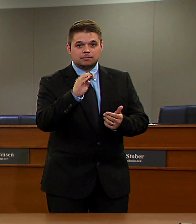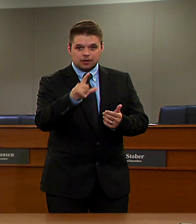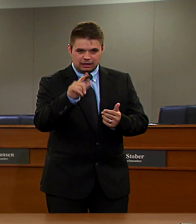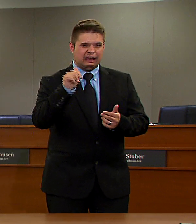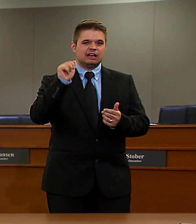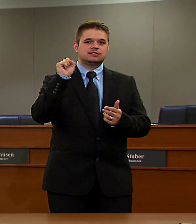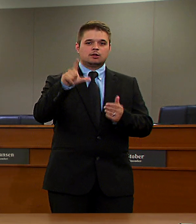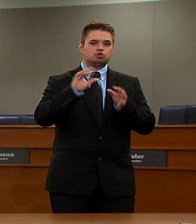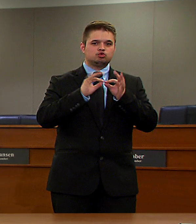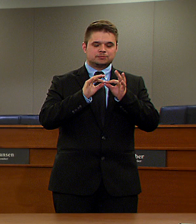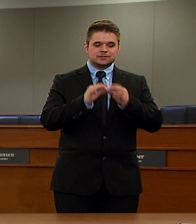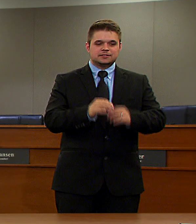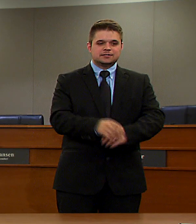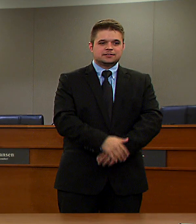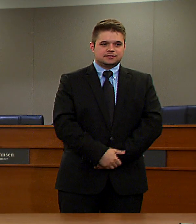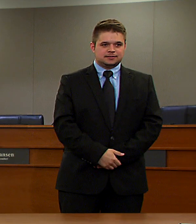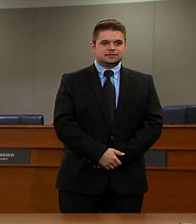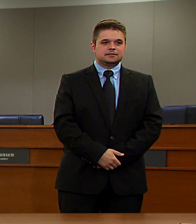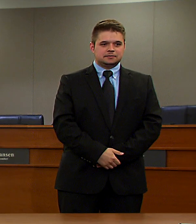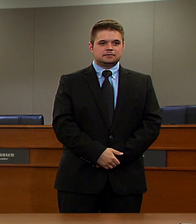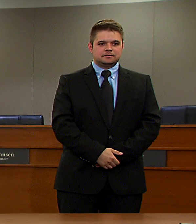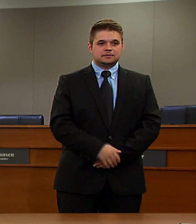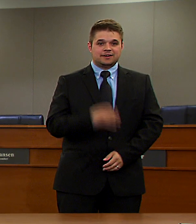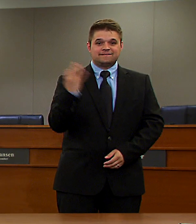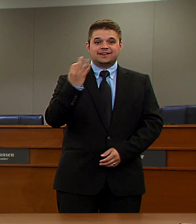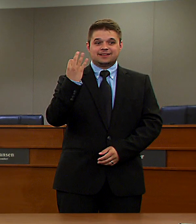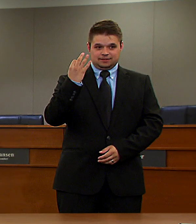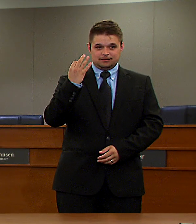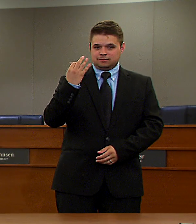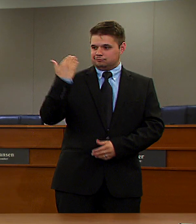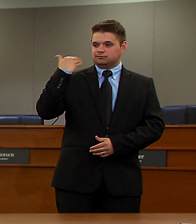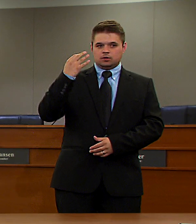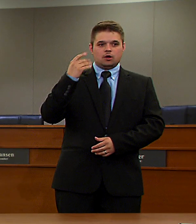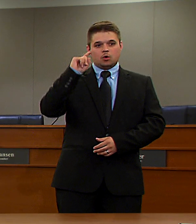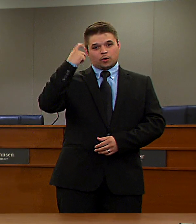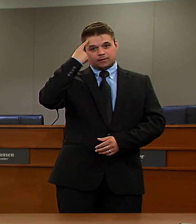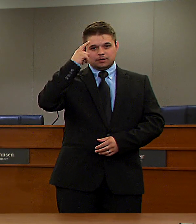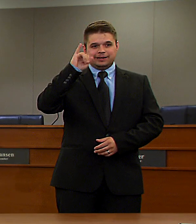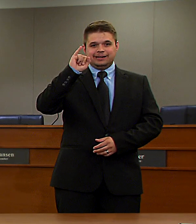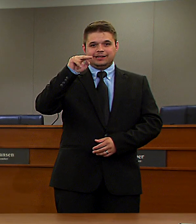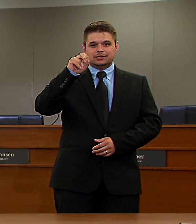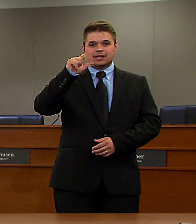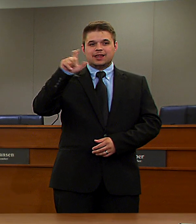On Friday, Governor Inslee extended the state's current Stay Home order through May